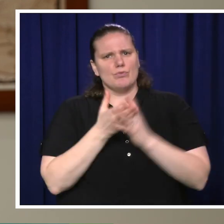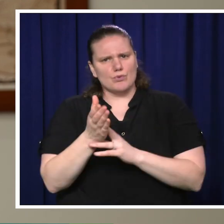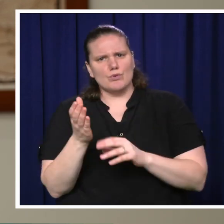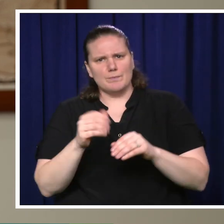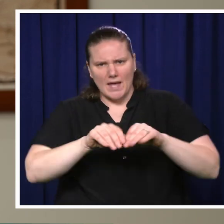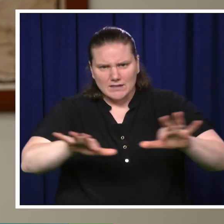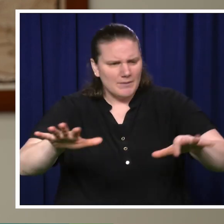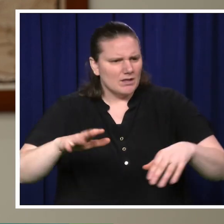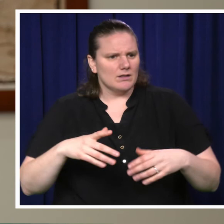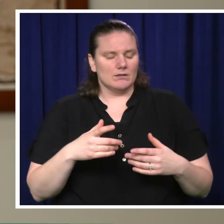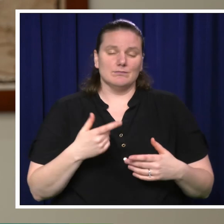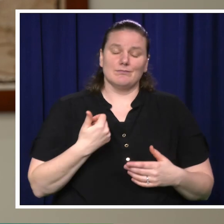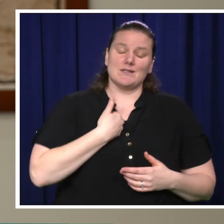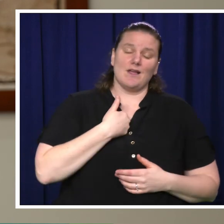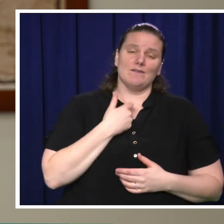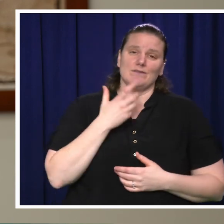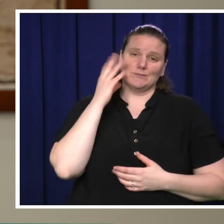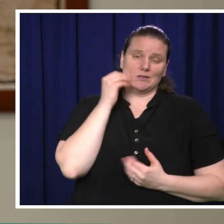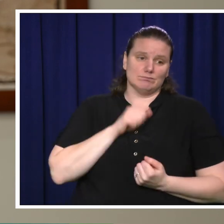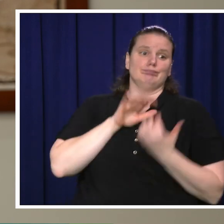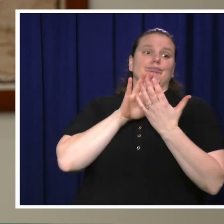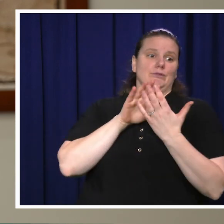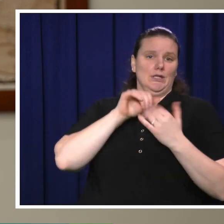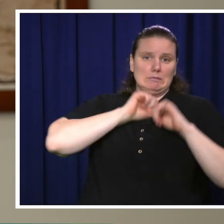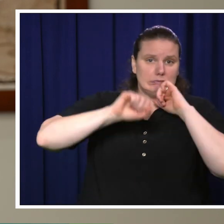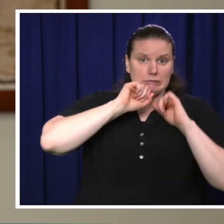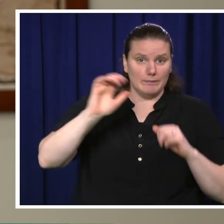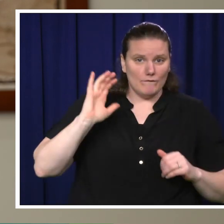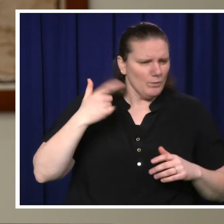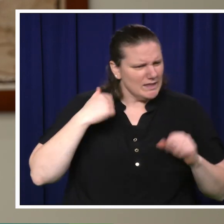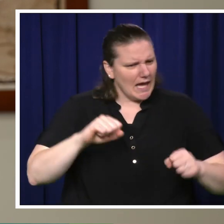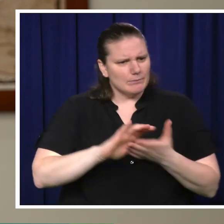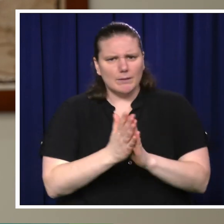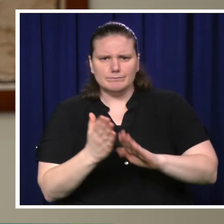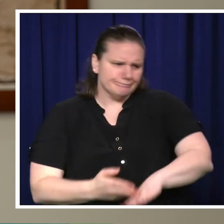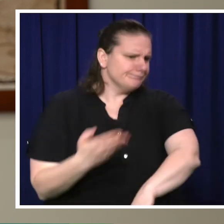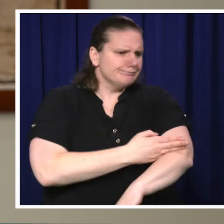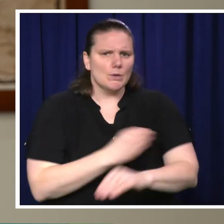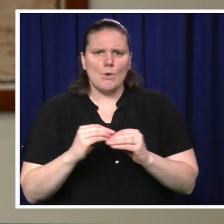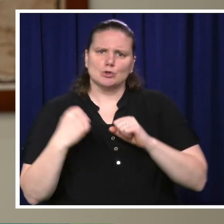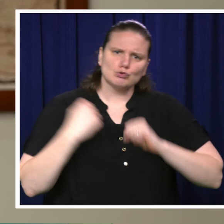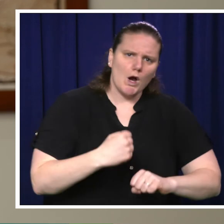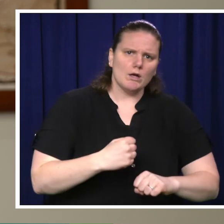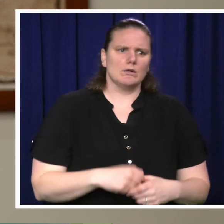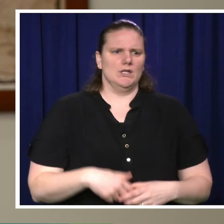We'll get out of this pandemic. And having personally faced adversity in the past, I believe that we will be stronger because of it.